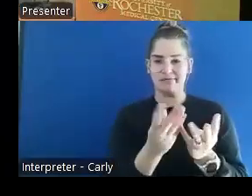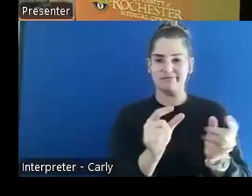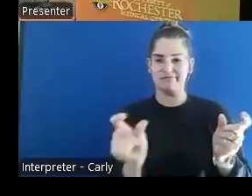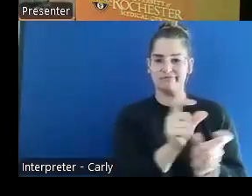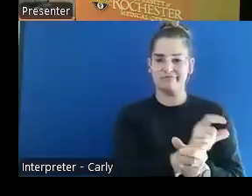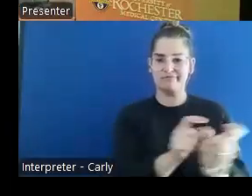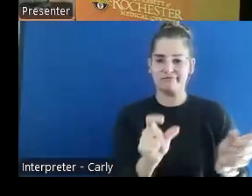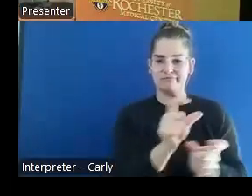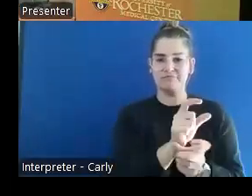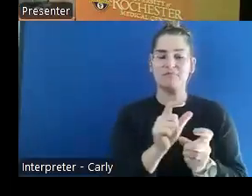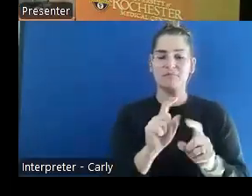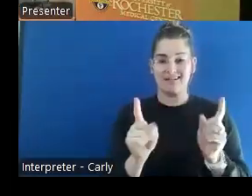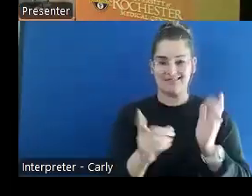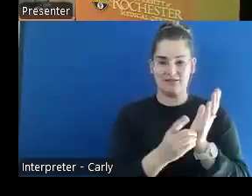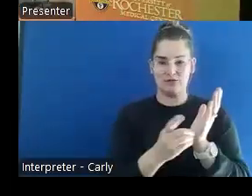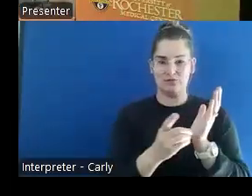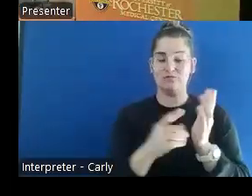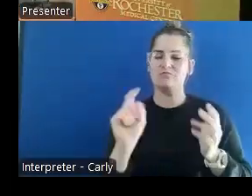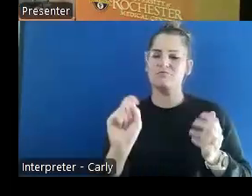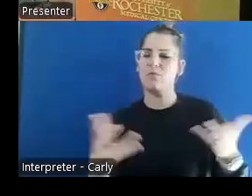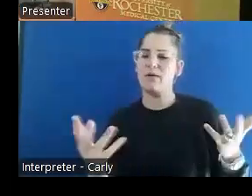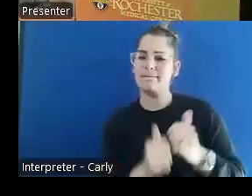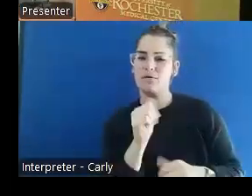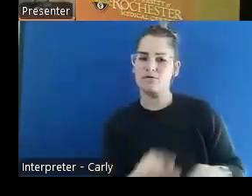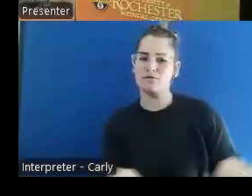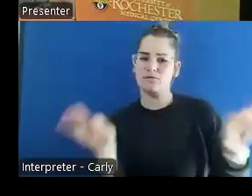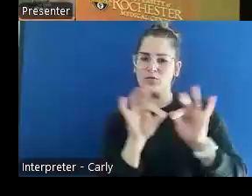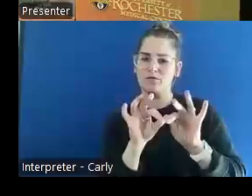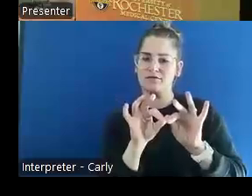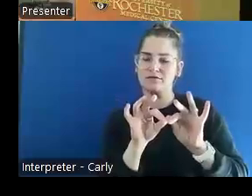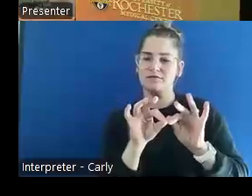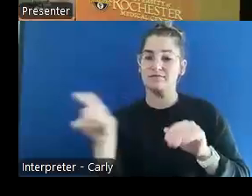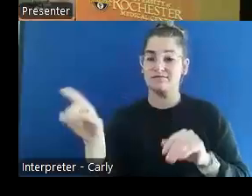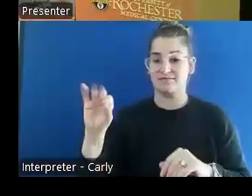them and they'll have options these options were actually developed from a focus group earlier on